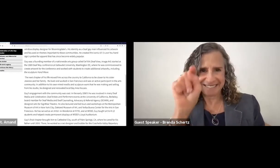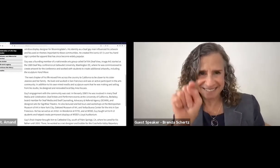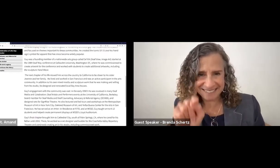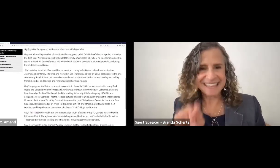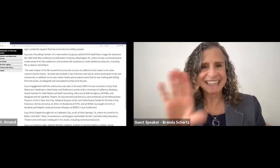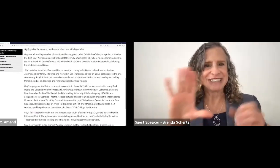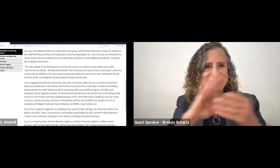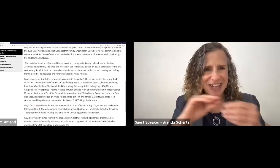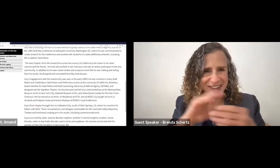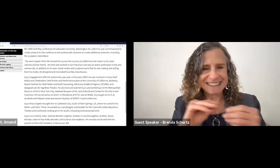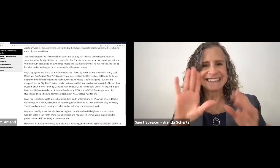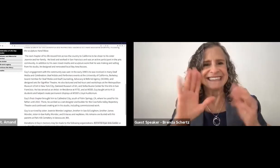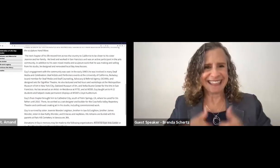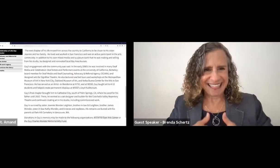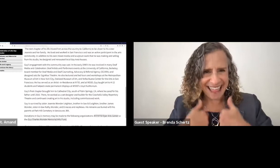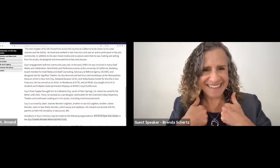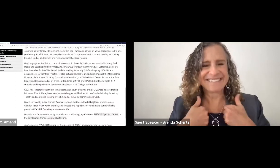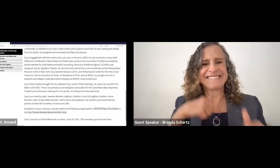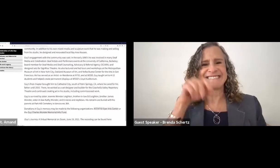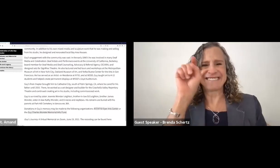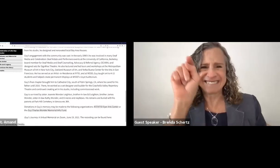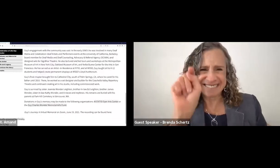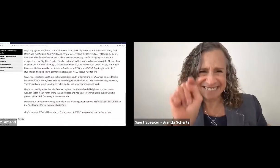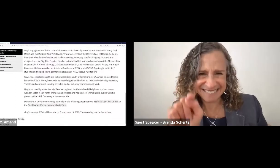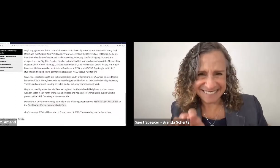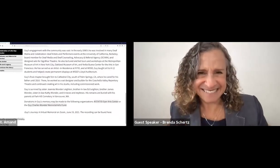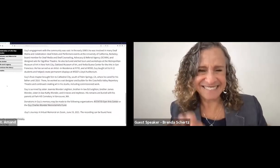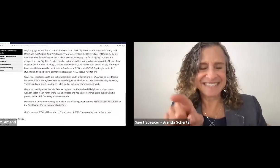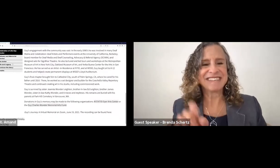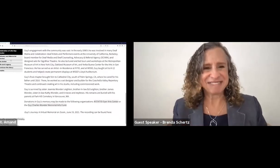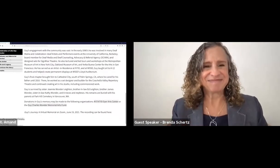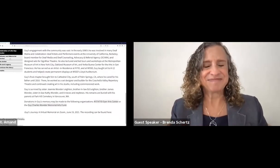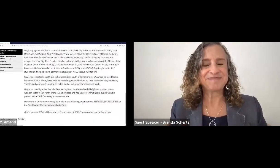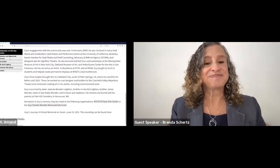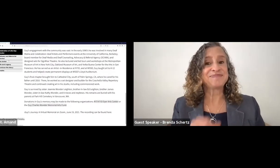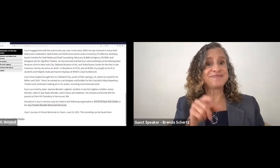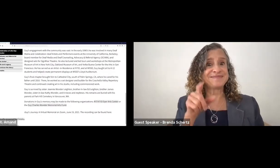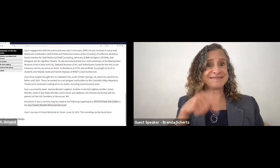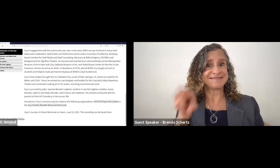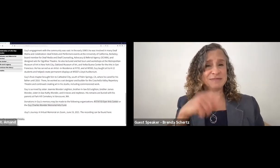but there's also a website that we're showing you here with more stories about his life,